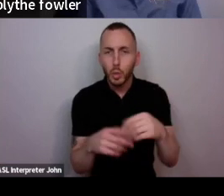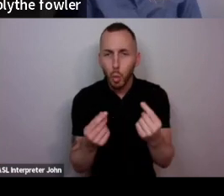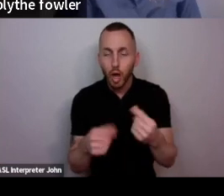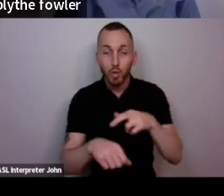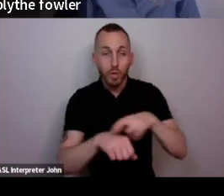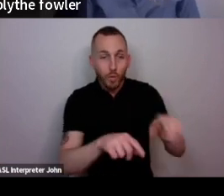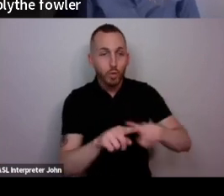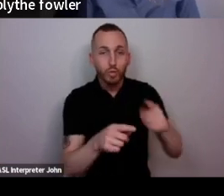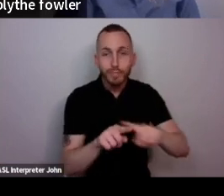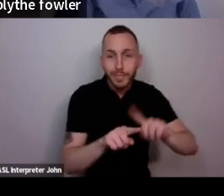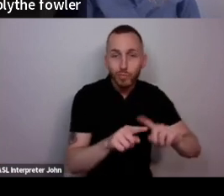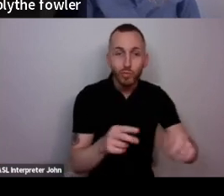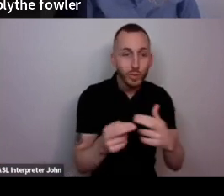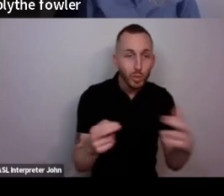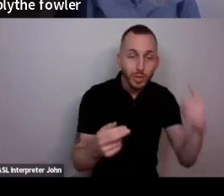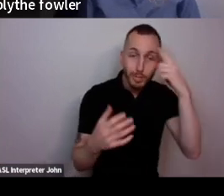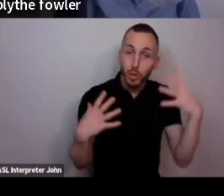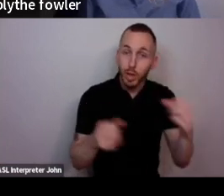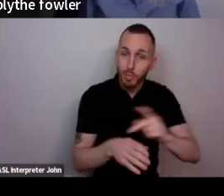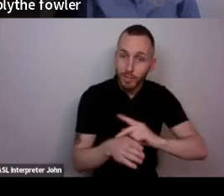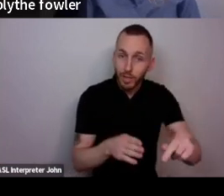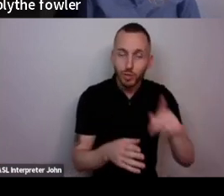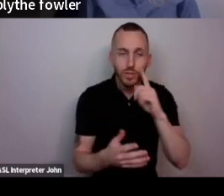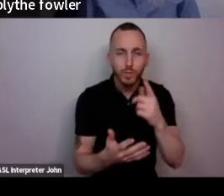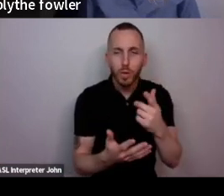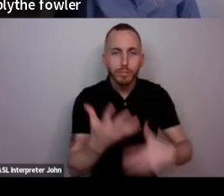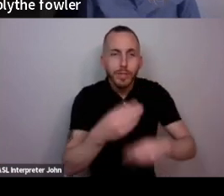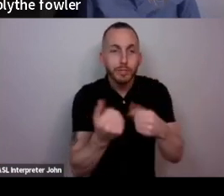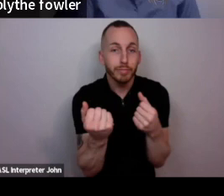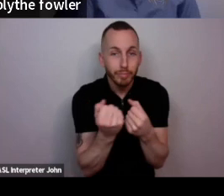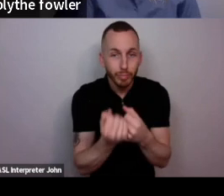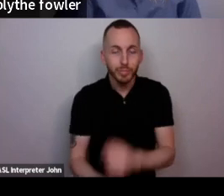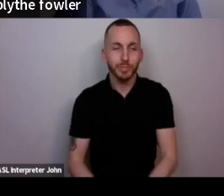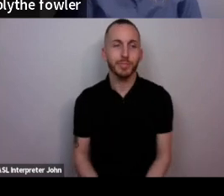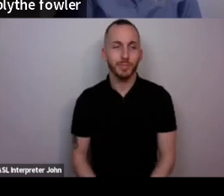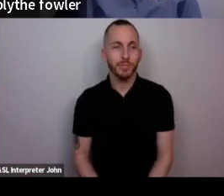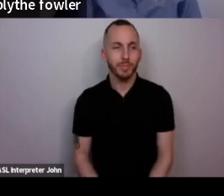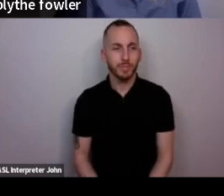such as mental health professionals, for additional assistance. DSC